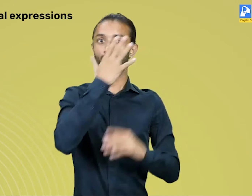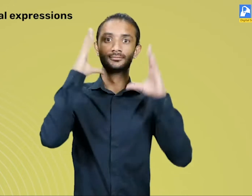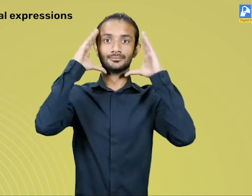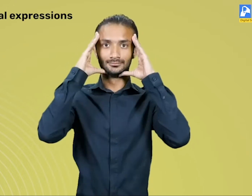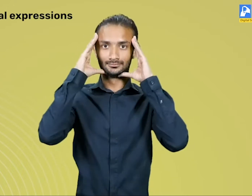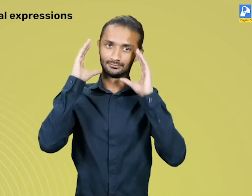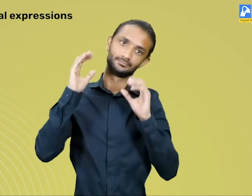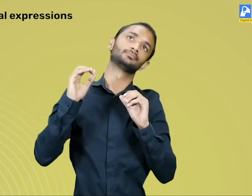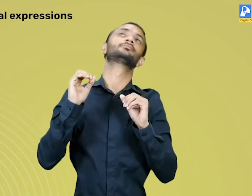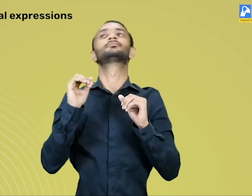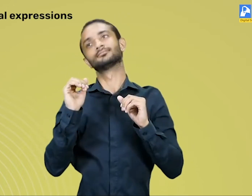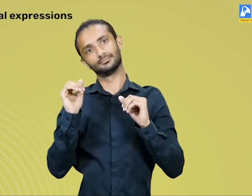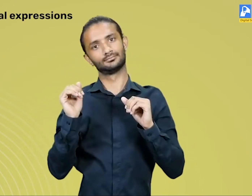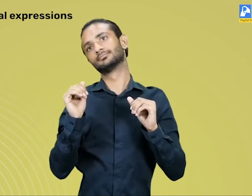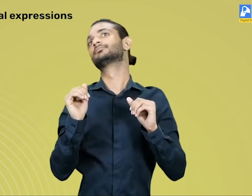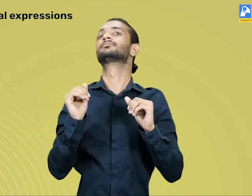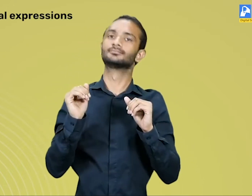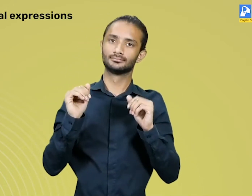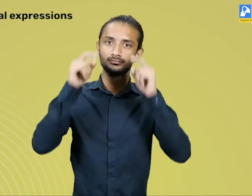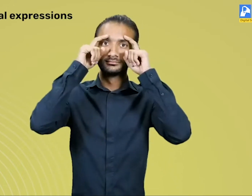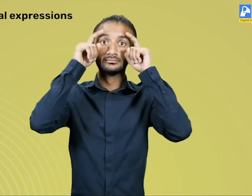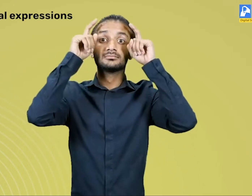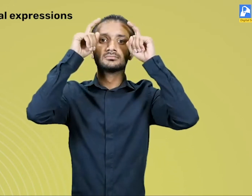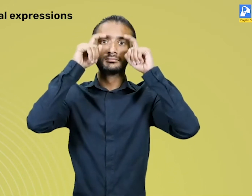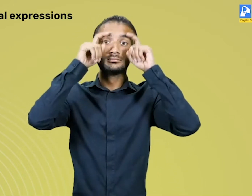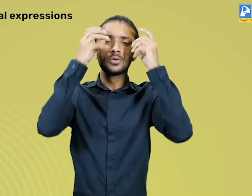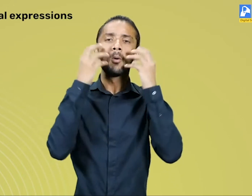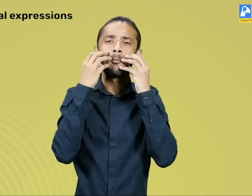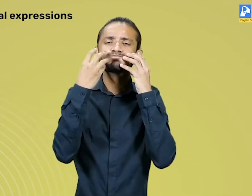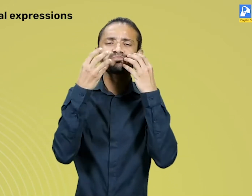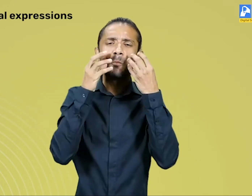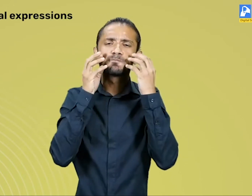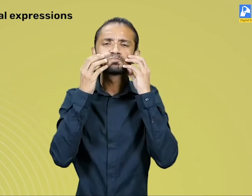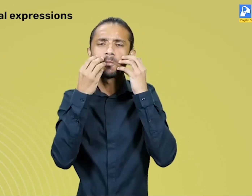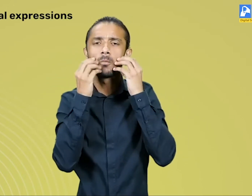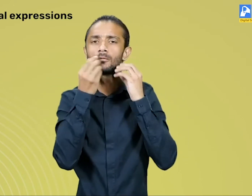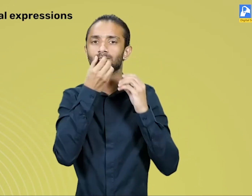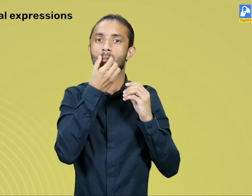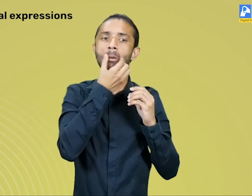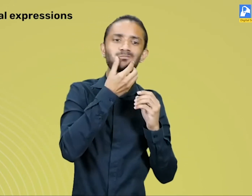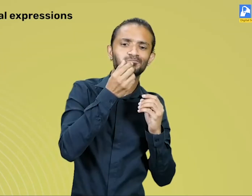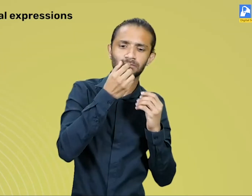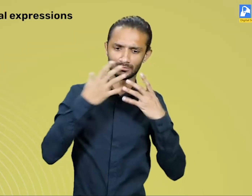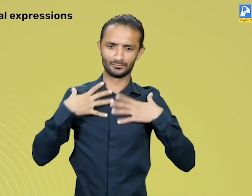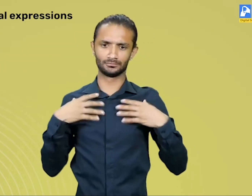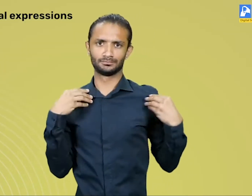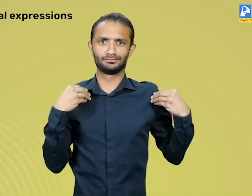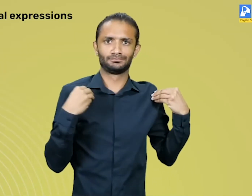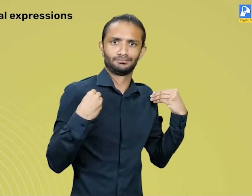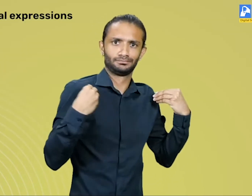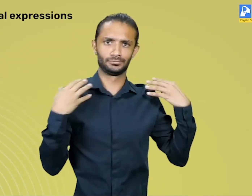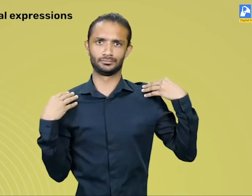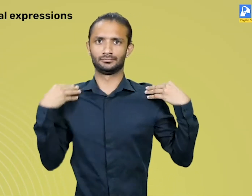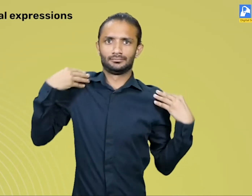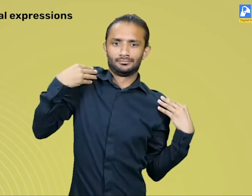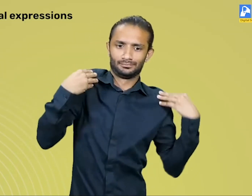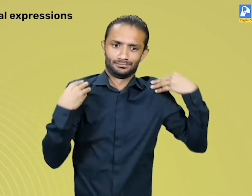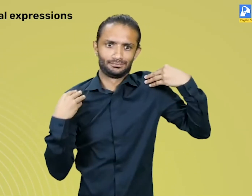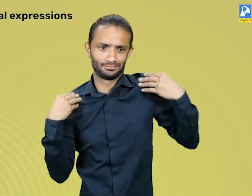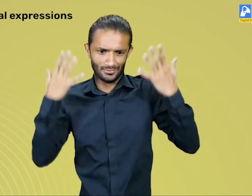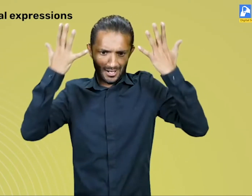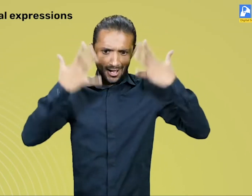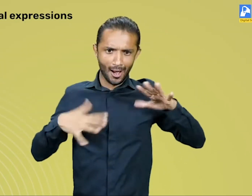These rules includes facial expressions, eyebrow movements, mouthing, and body movements.